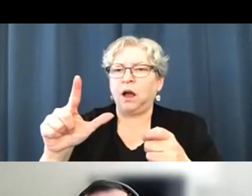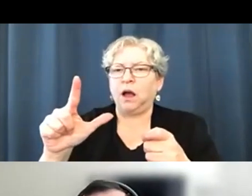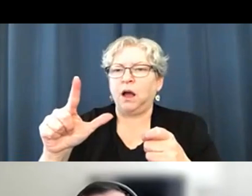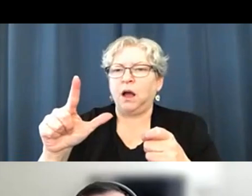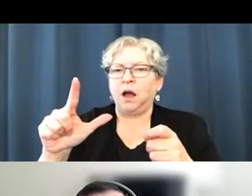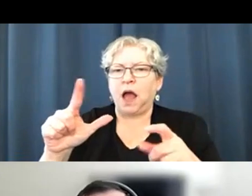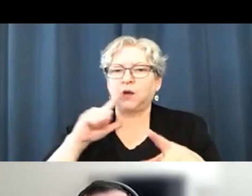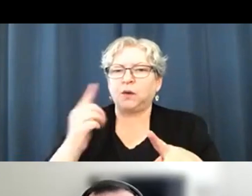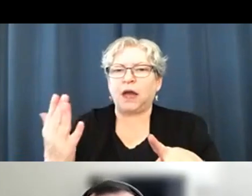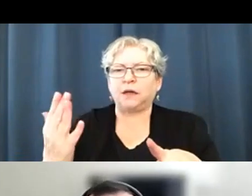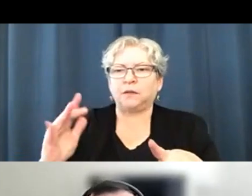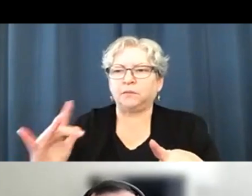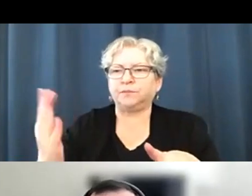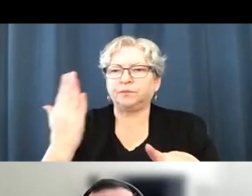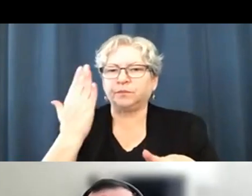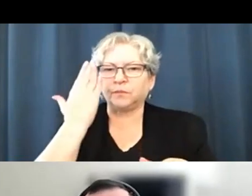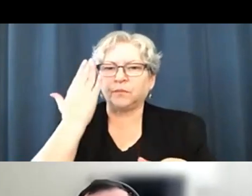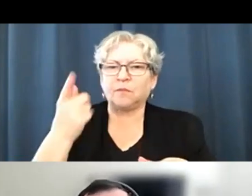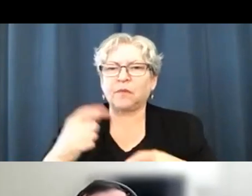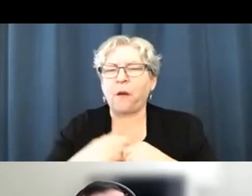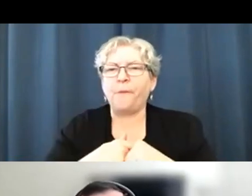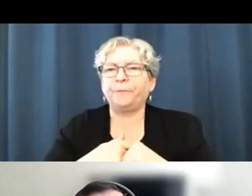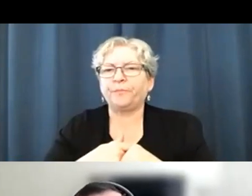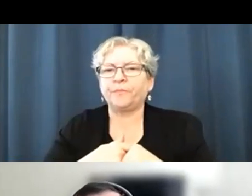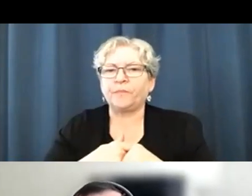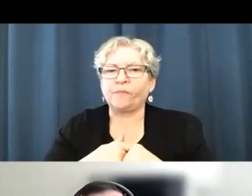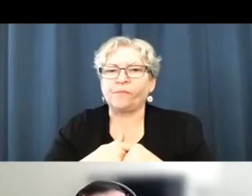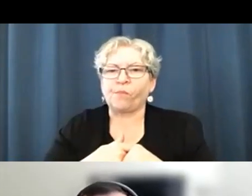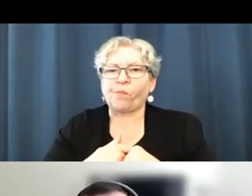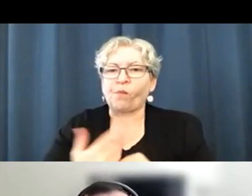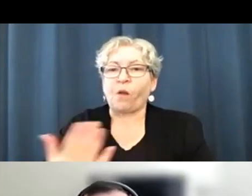This is afb.org. This is our website. And you can see that as I zoom into it,